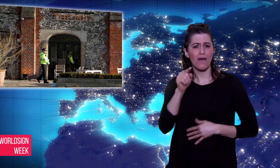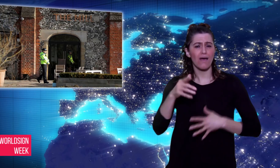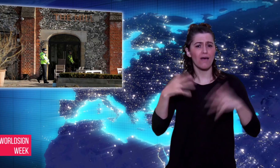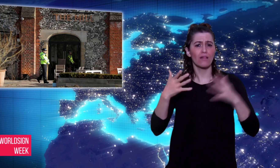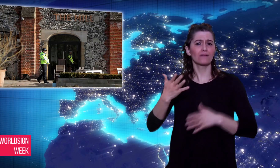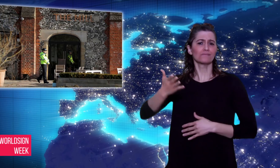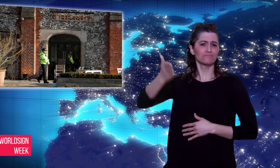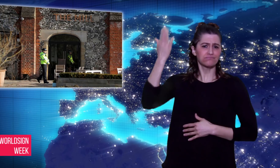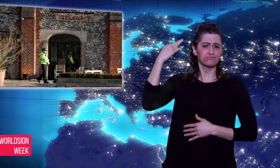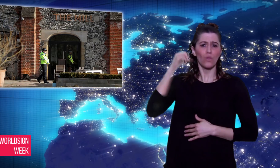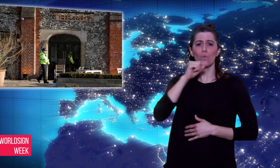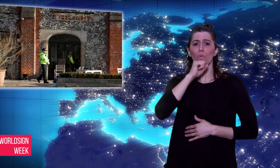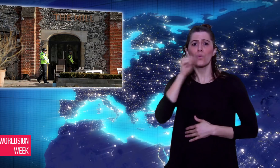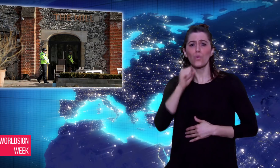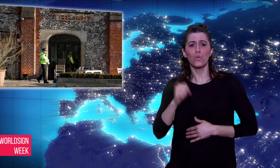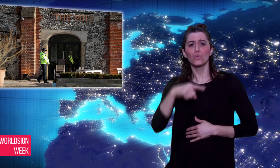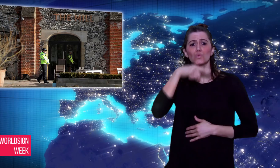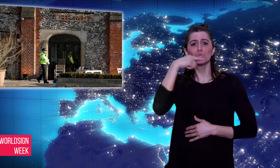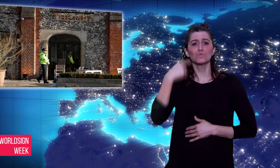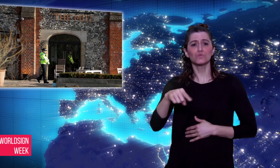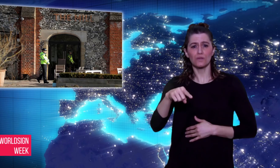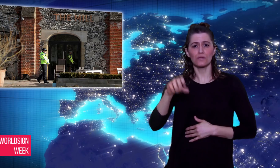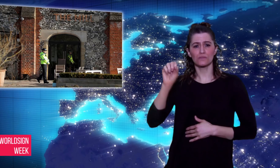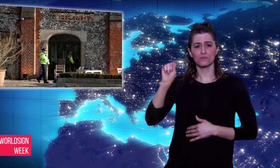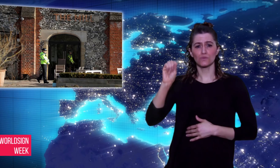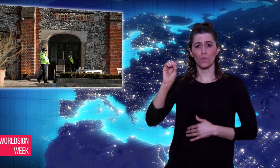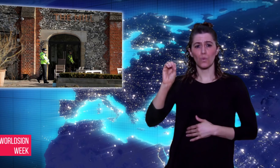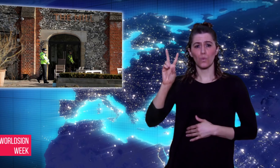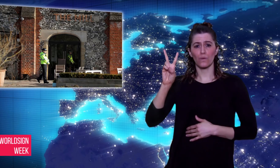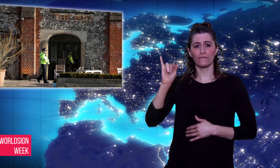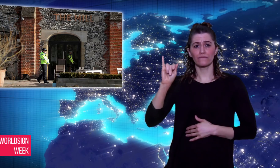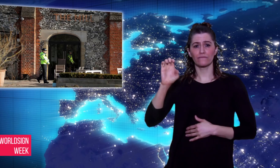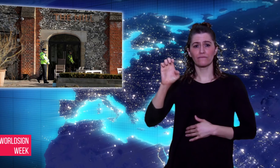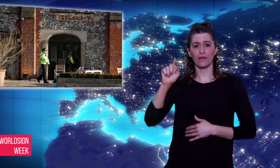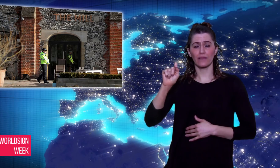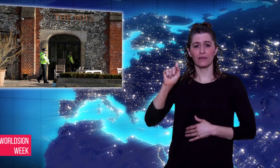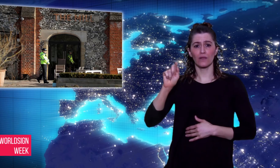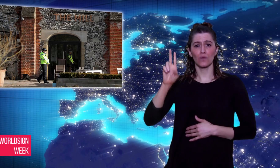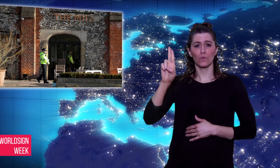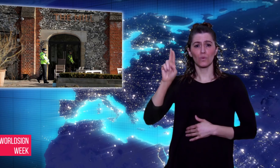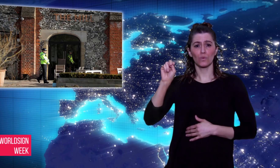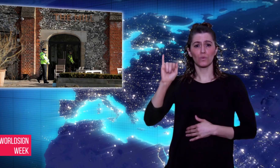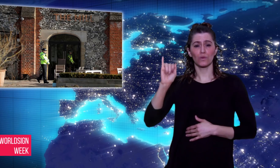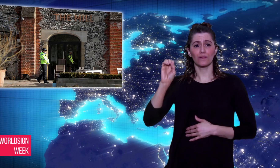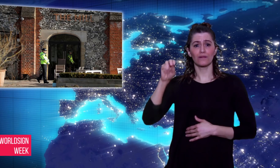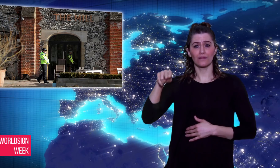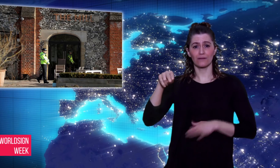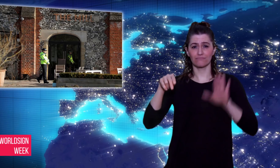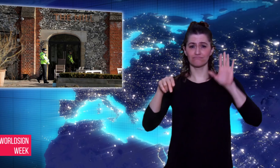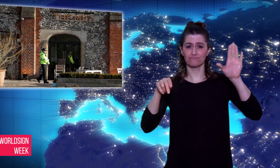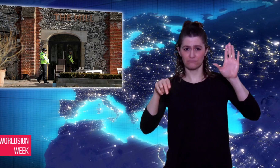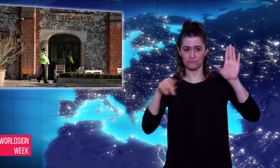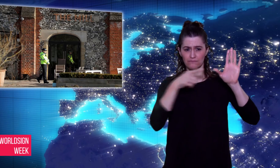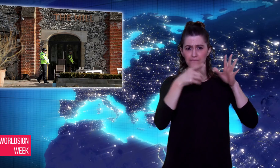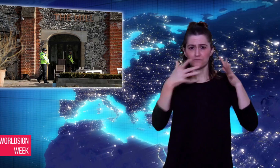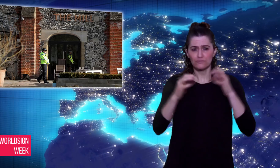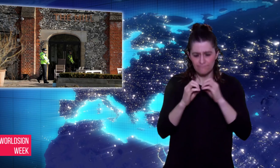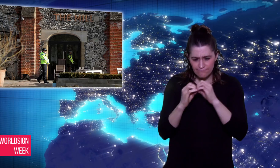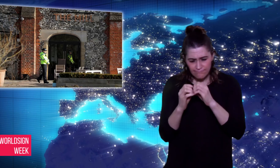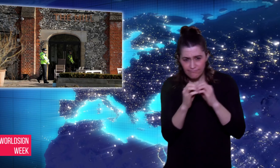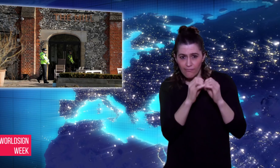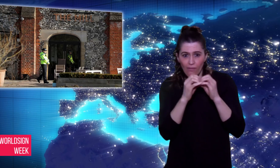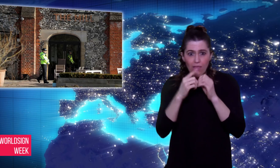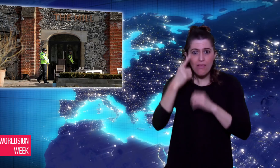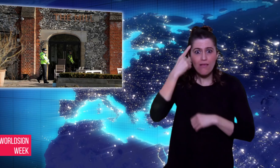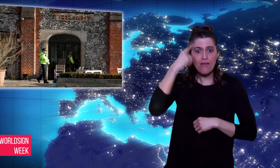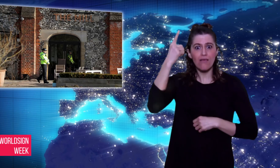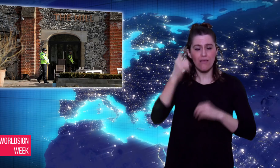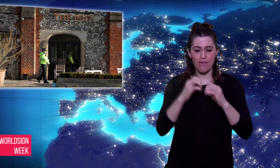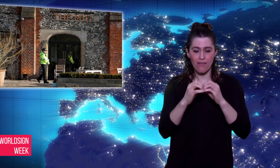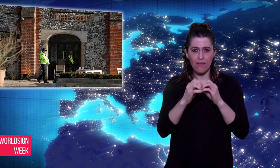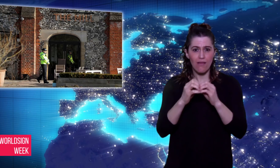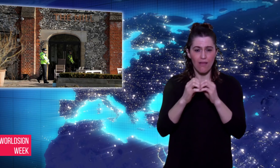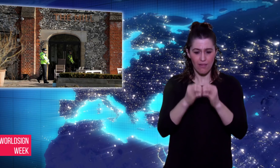developed by the Soviet Union in 1950’s.